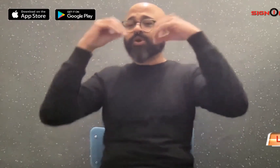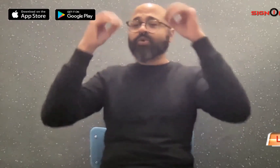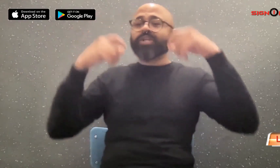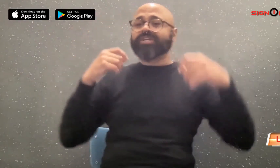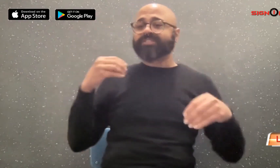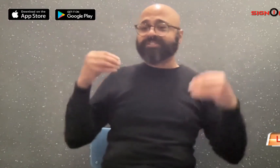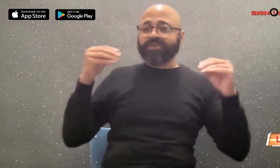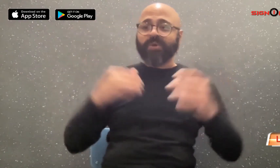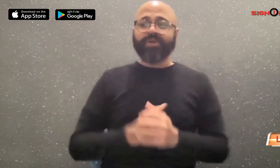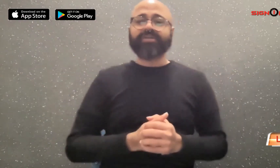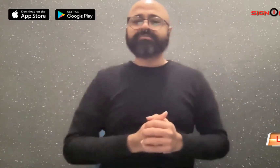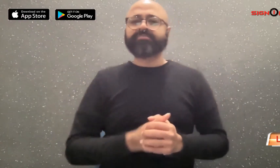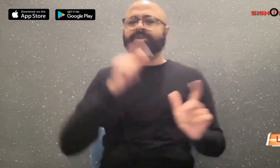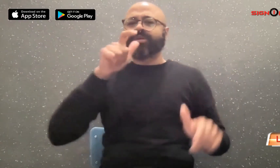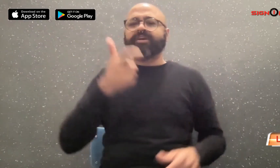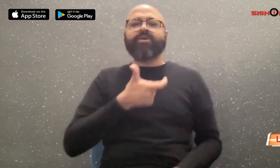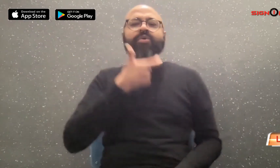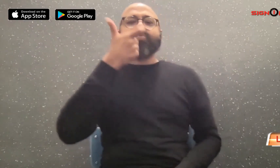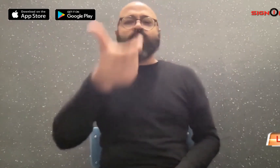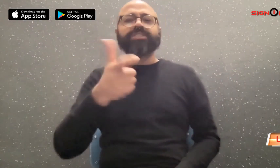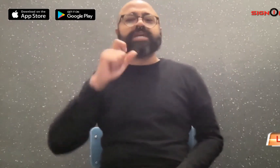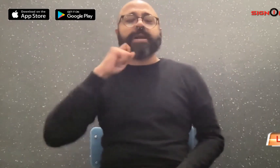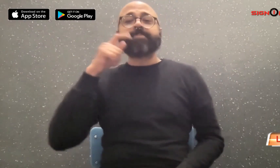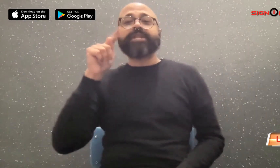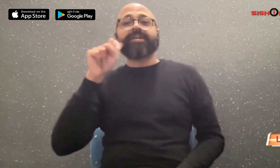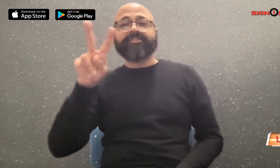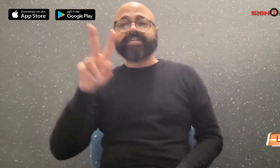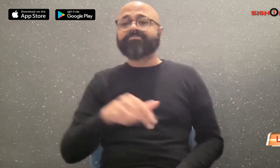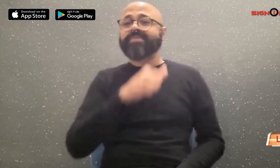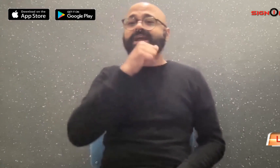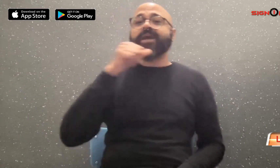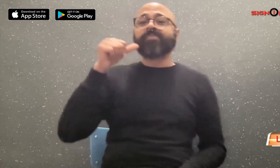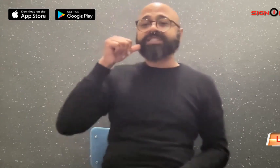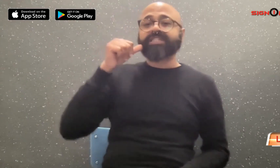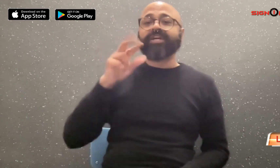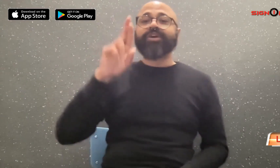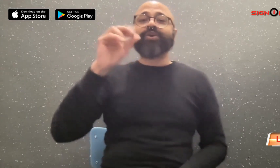store on your smart phone and you can also watch on Apple TV Amazon and Roku